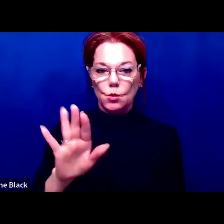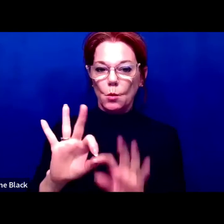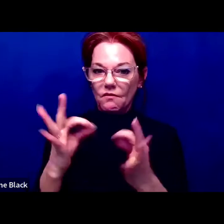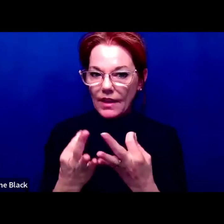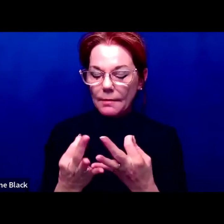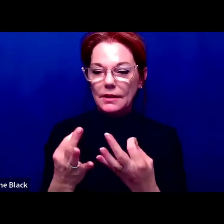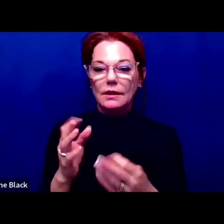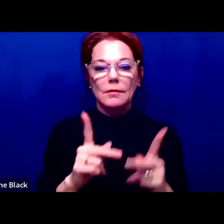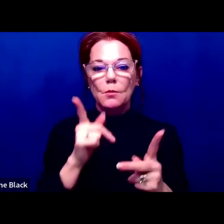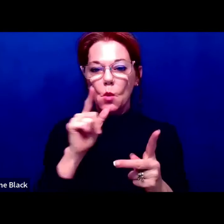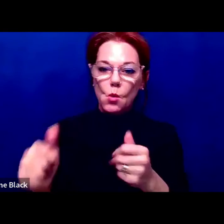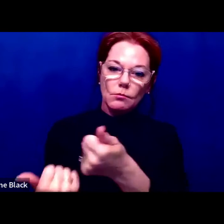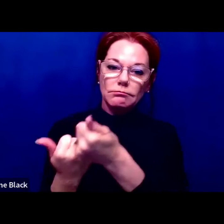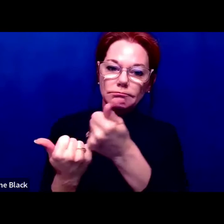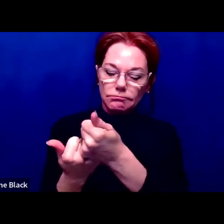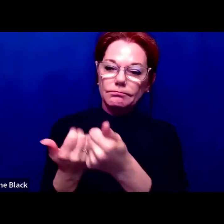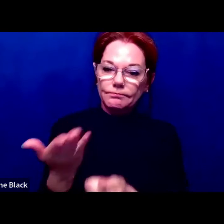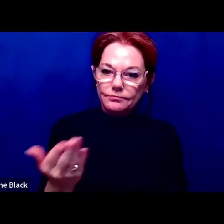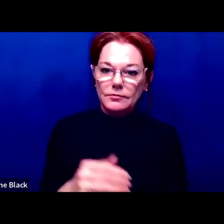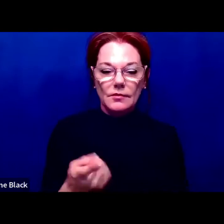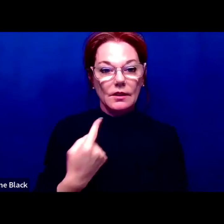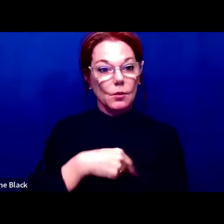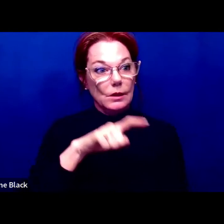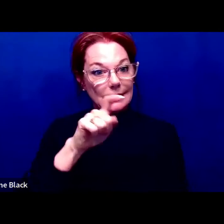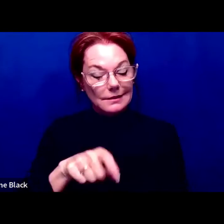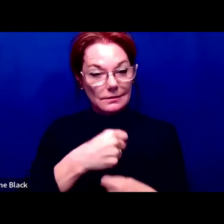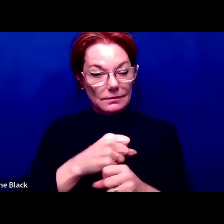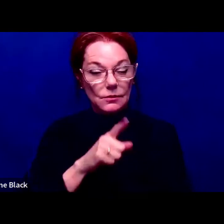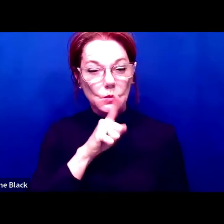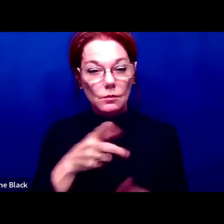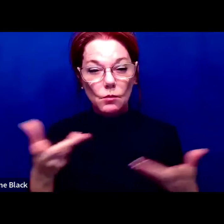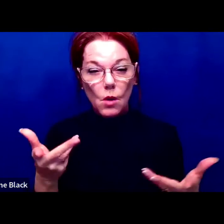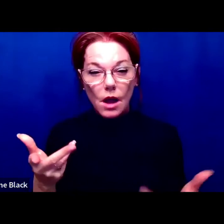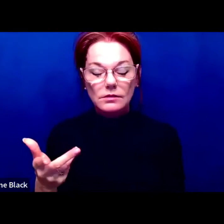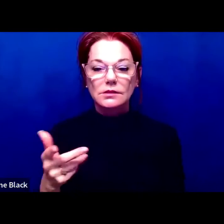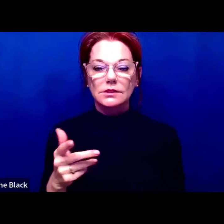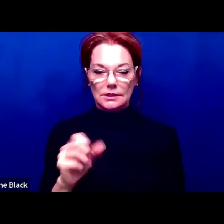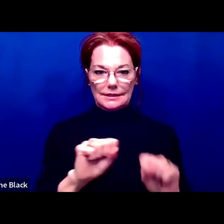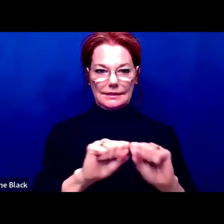support for you. We need to make sure that we live in a society that understands the